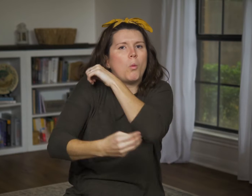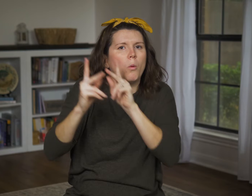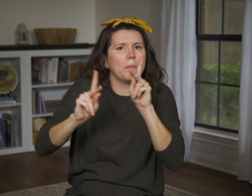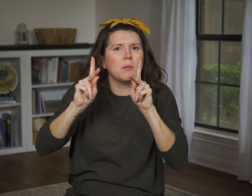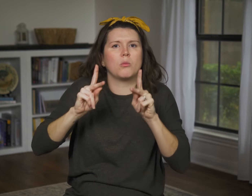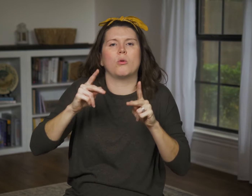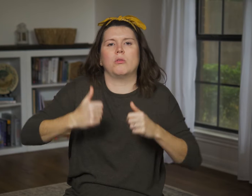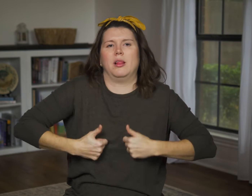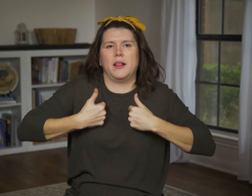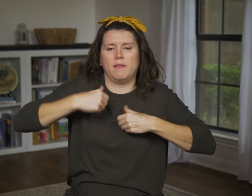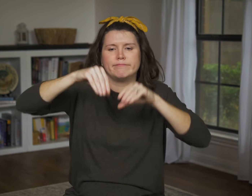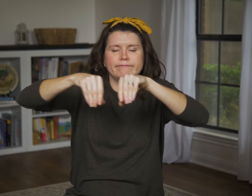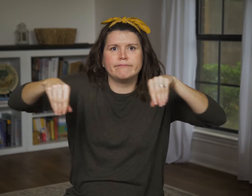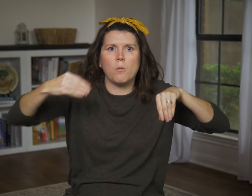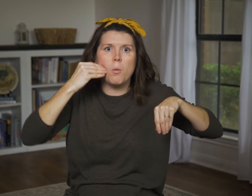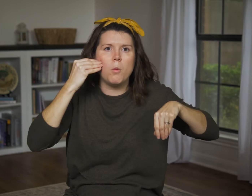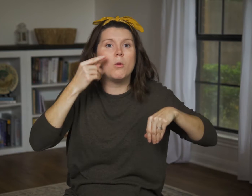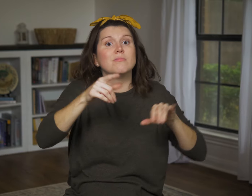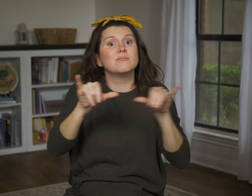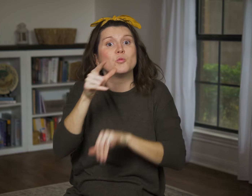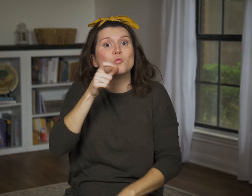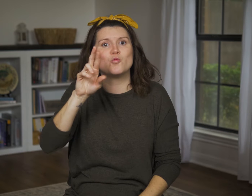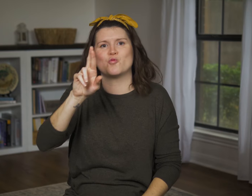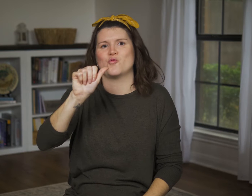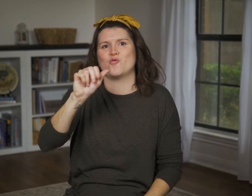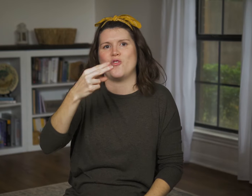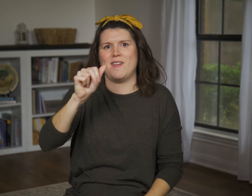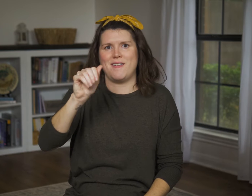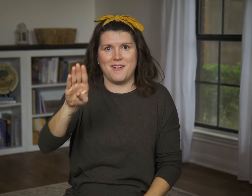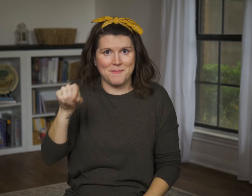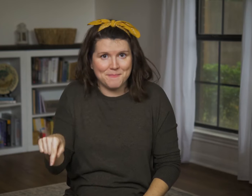to build their homes in the narrow space between the two walls.